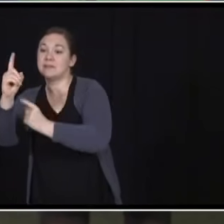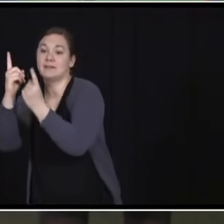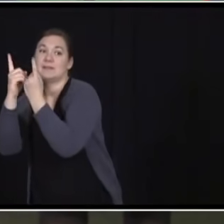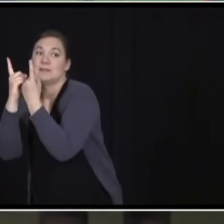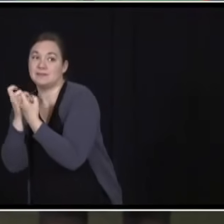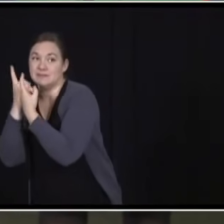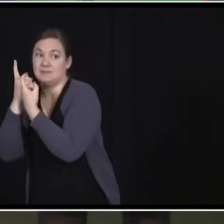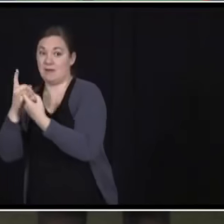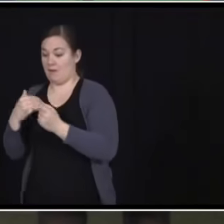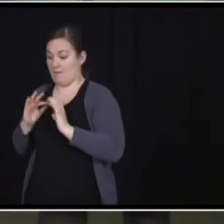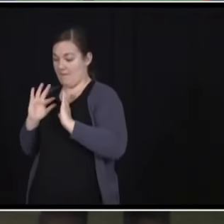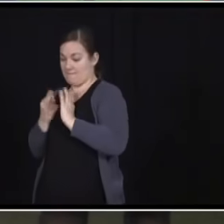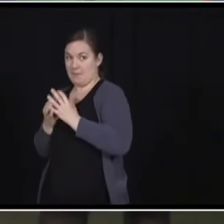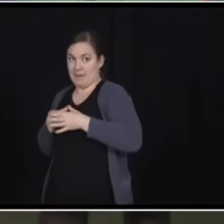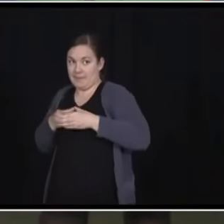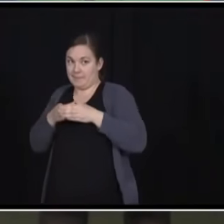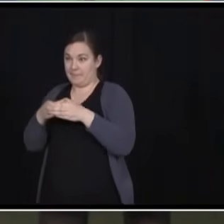gatherings if they got their family tested